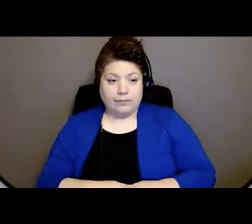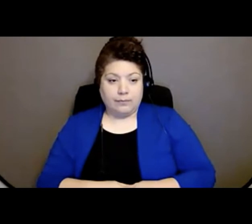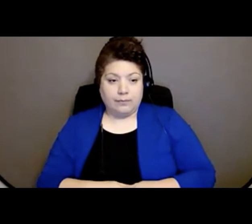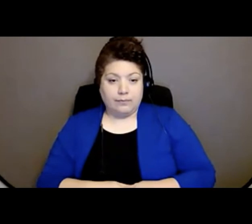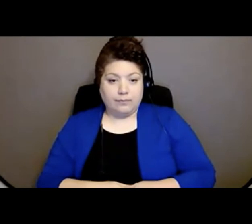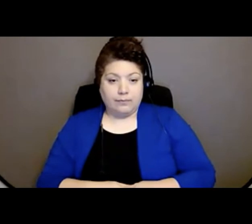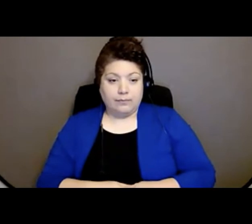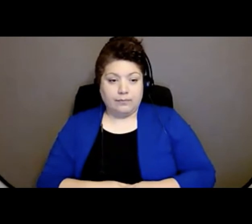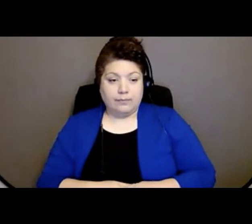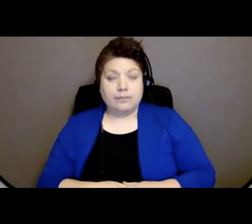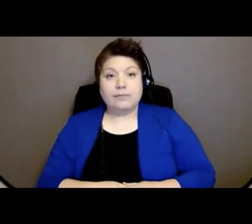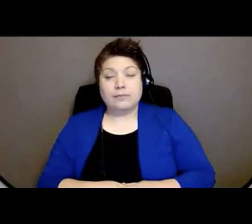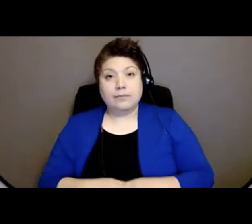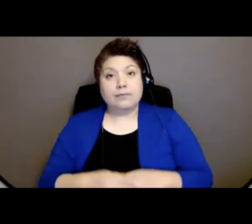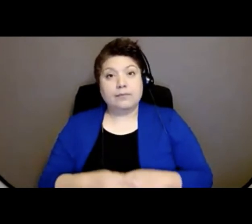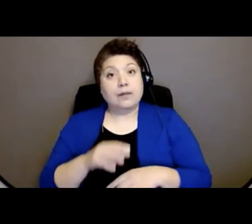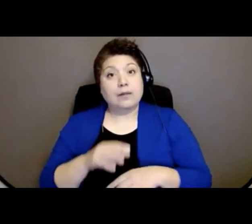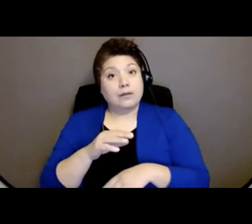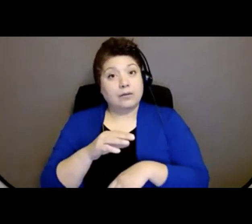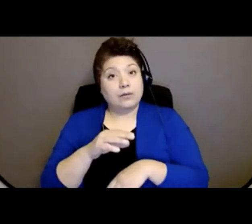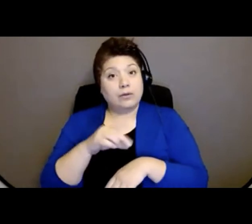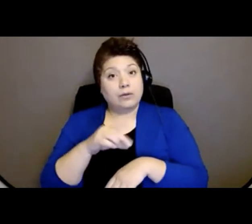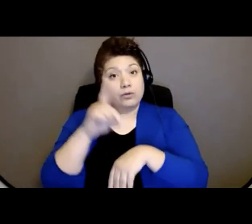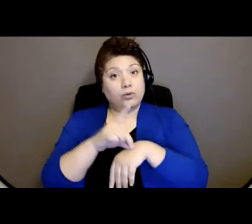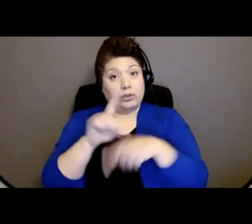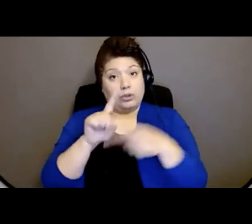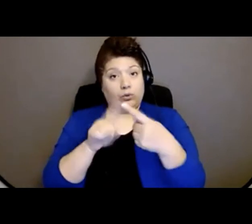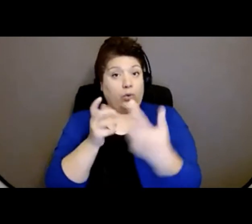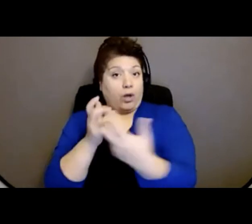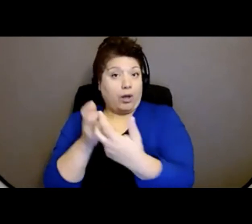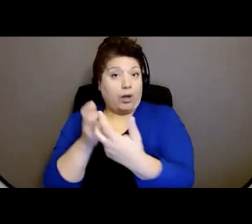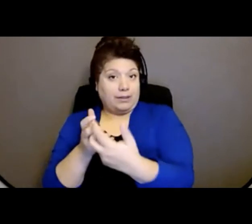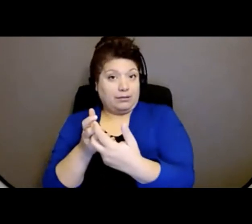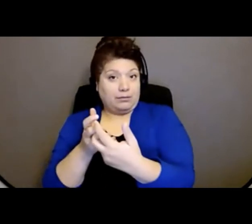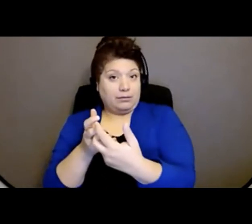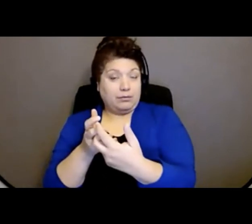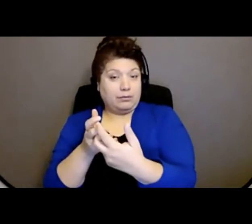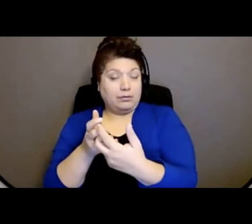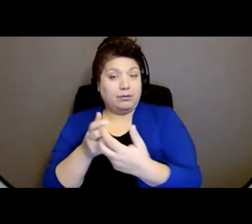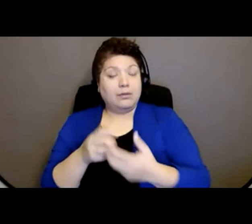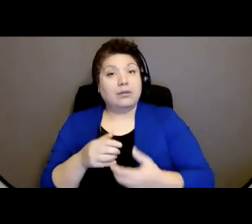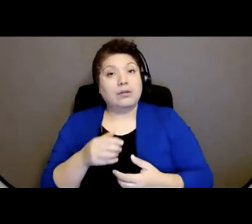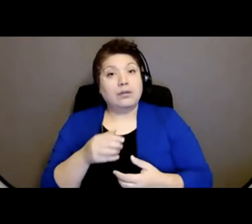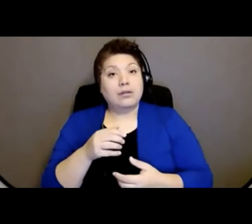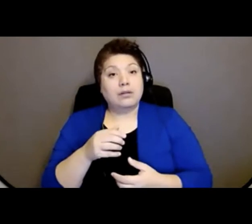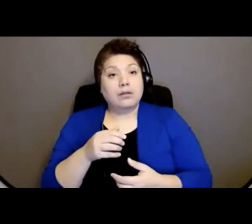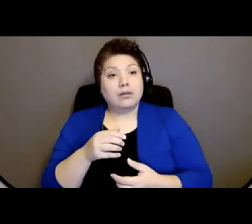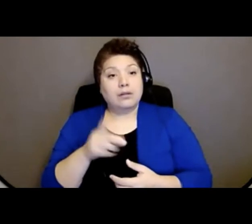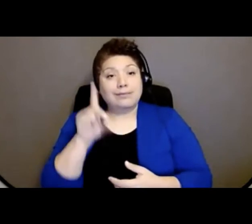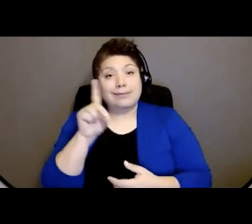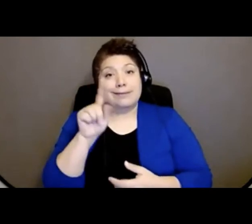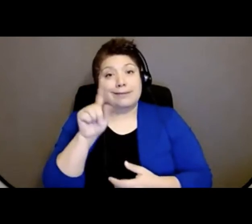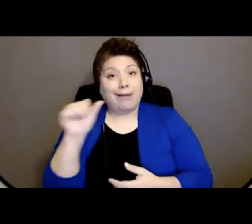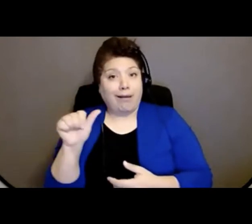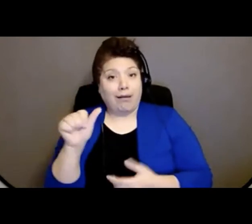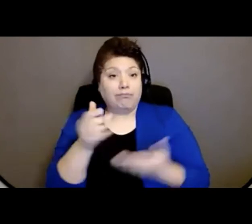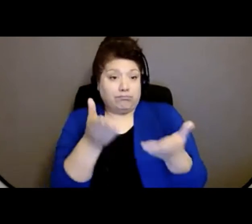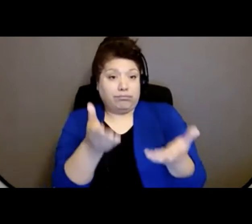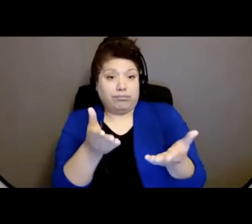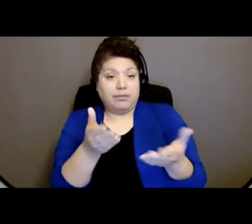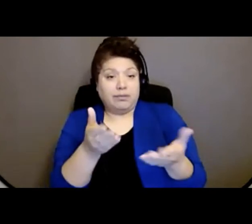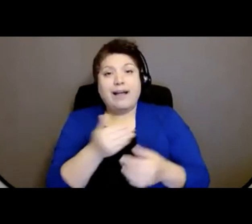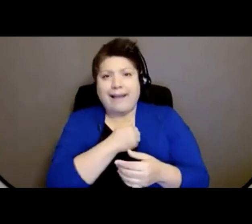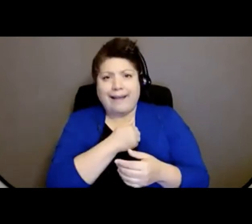THE DUTY TO ACCOMMODATE HAS DIFFERENT COMPONENTS, DIFFERENT REQUIREMENTS.